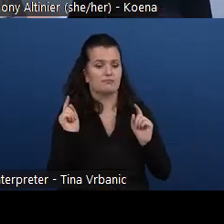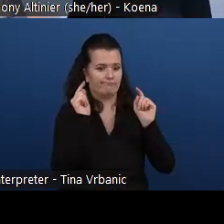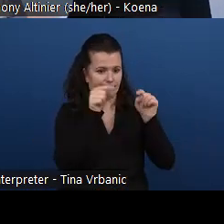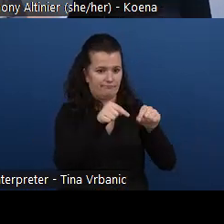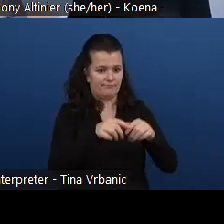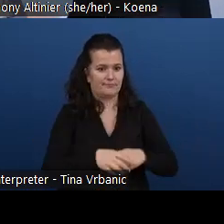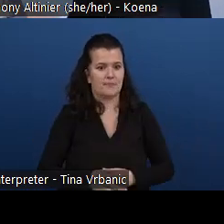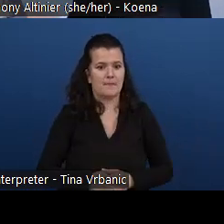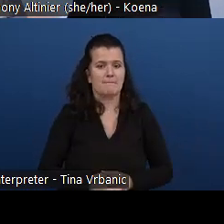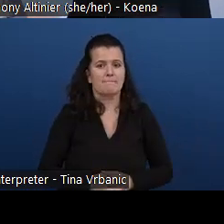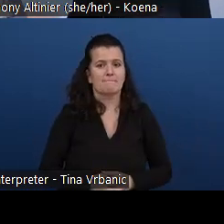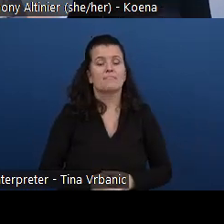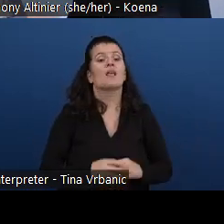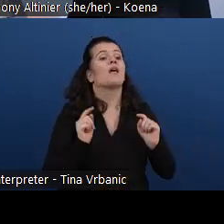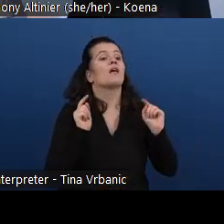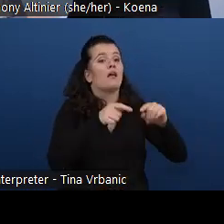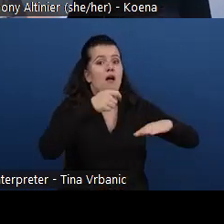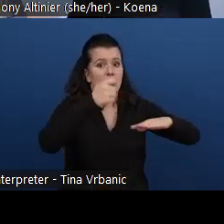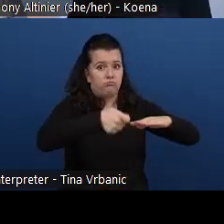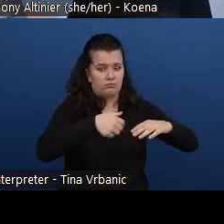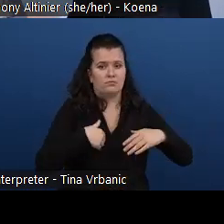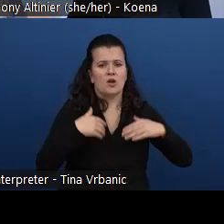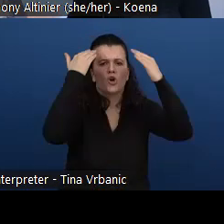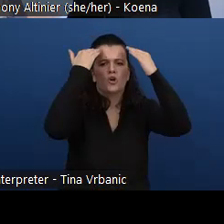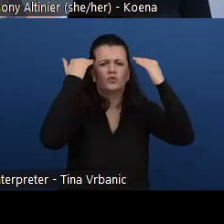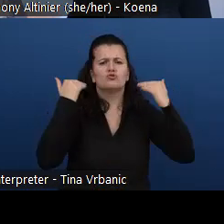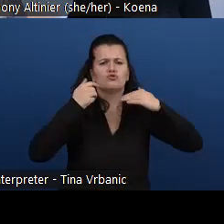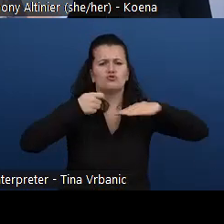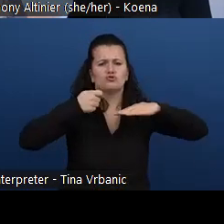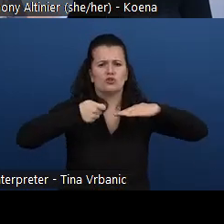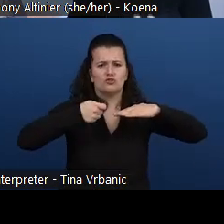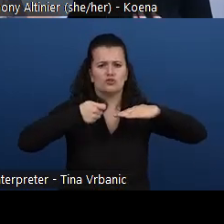During the trial, the judge, we have the report of that.